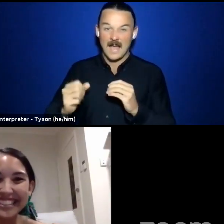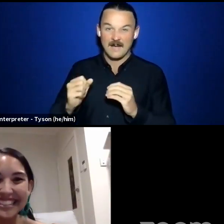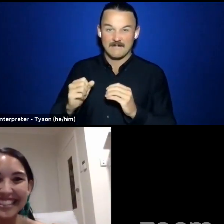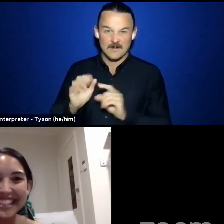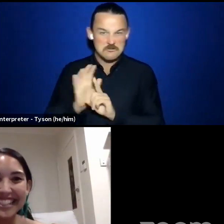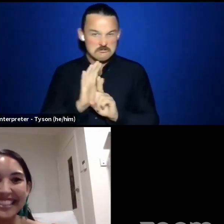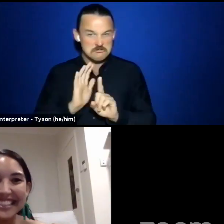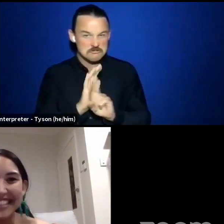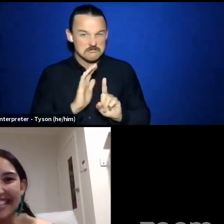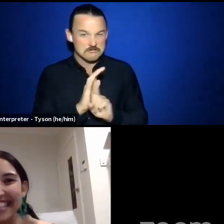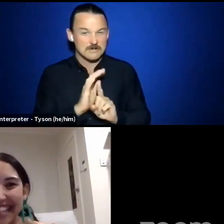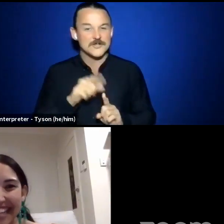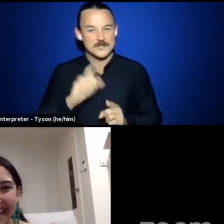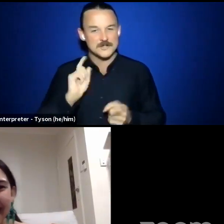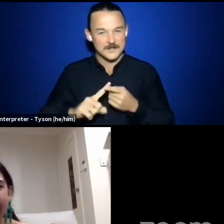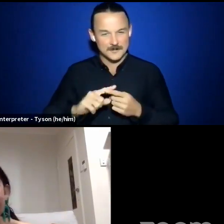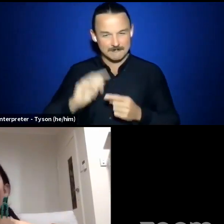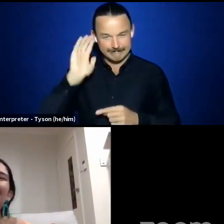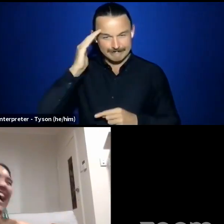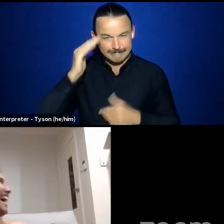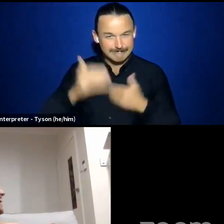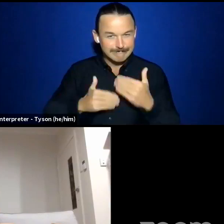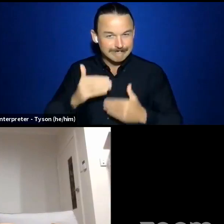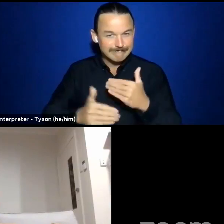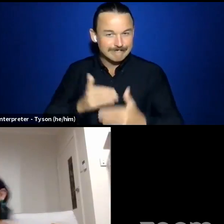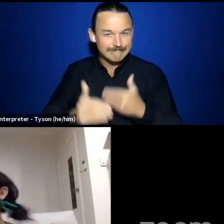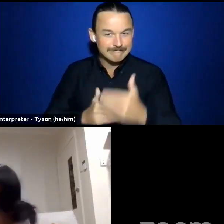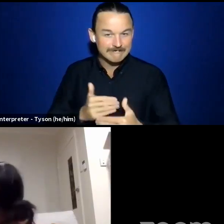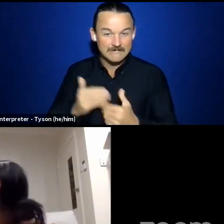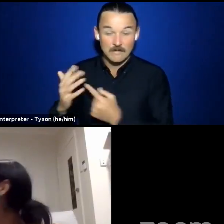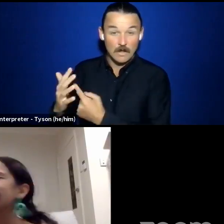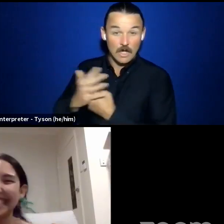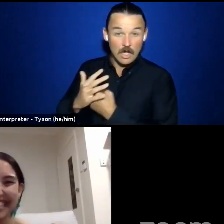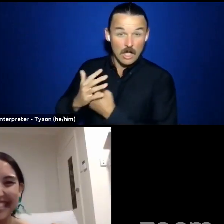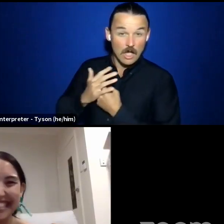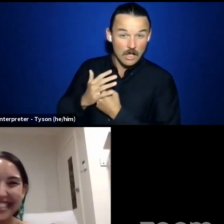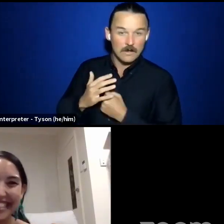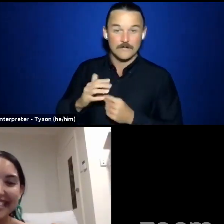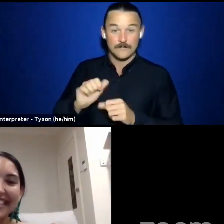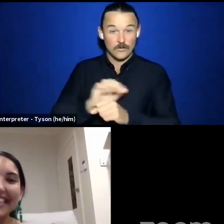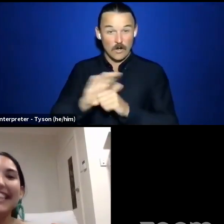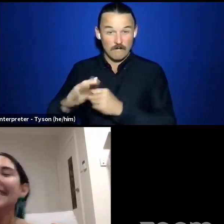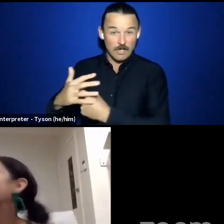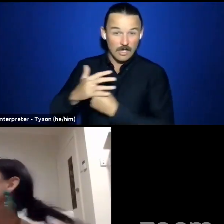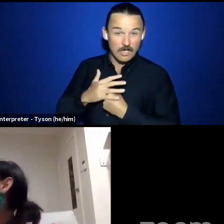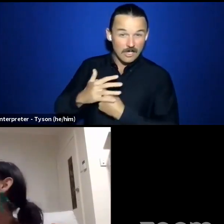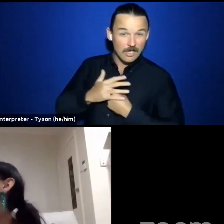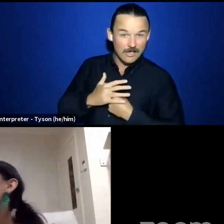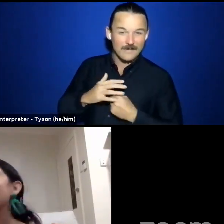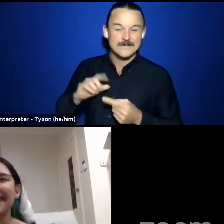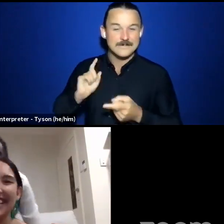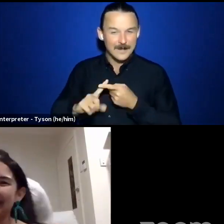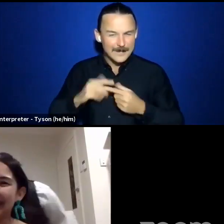Despite facing push back Despite facing pushback from more conservative officials. in the in the face of that push back and in the face of that push back and the covert 19 pandemic is